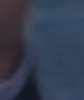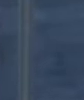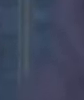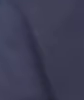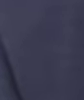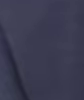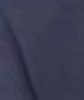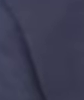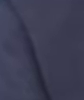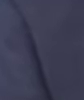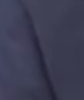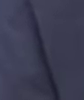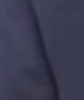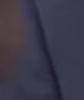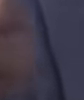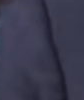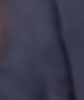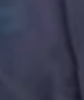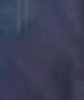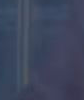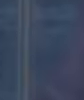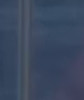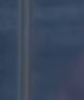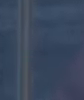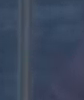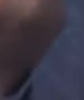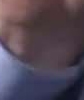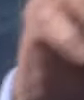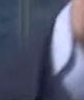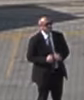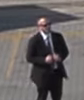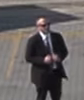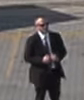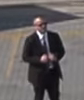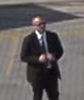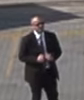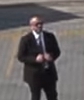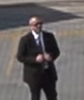plus to help this port be more competitive